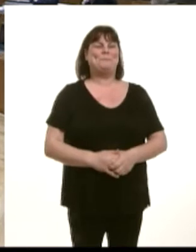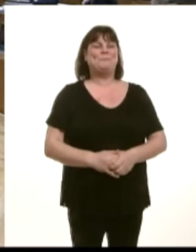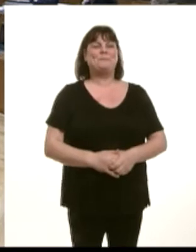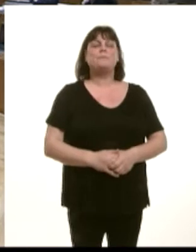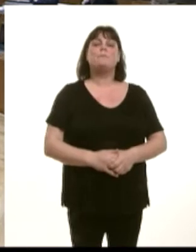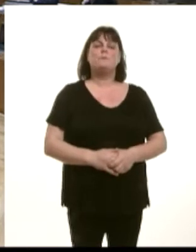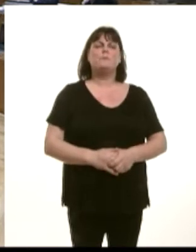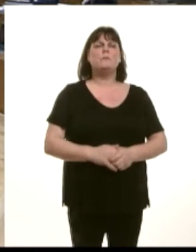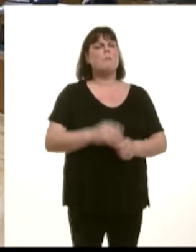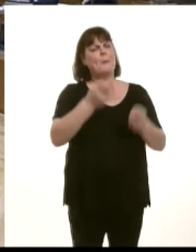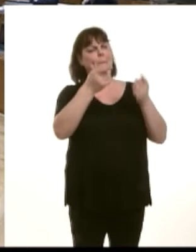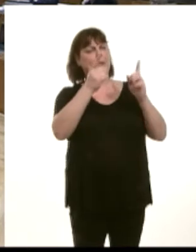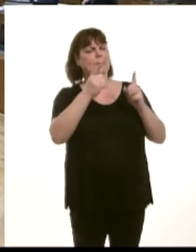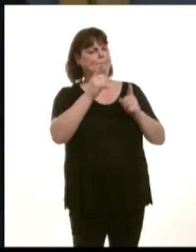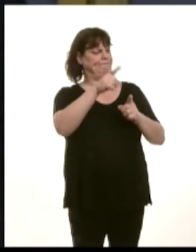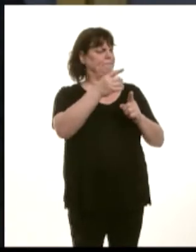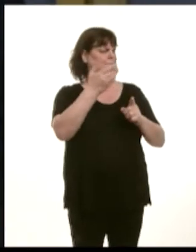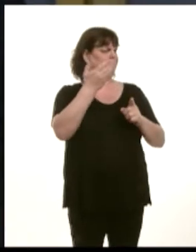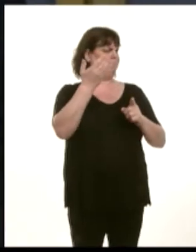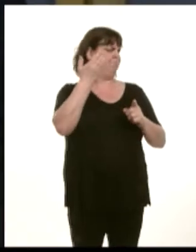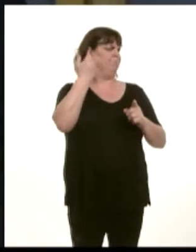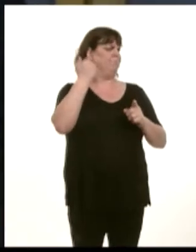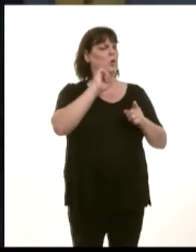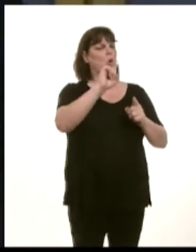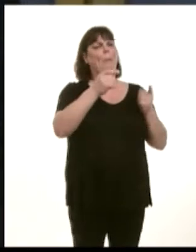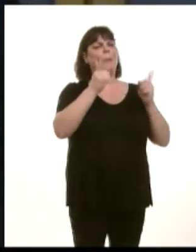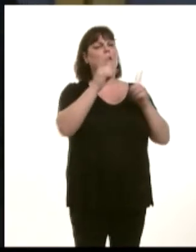Leanne Wood: First Minister, just a few weeks ago your Minister for Communities and Tackling